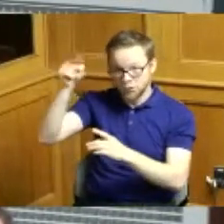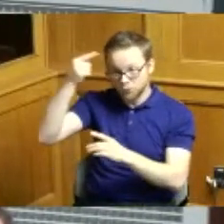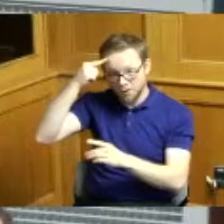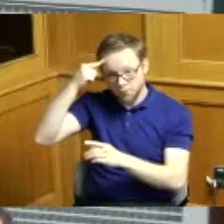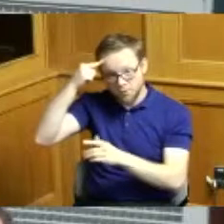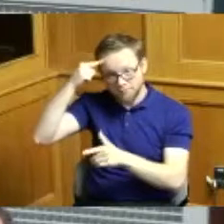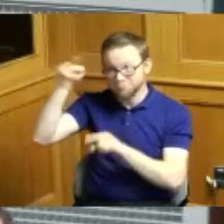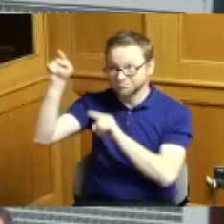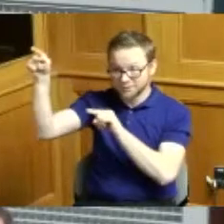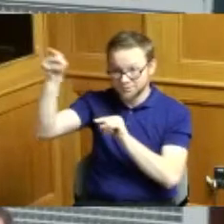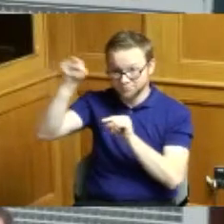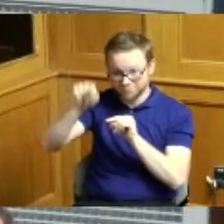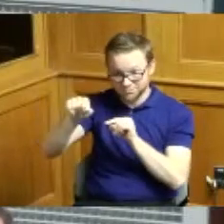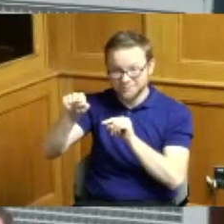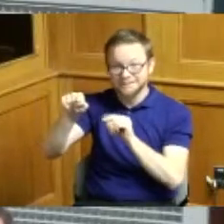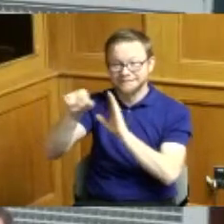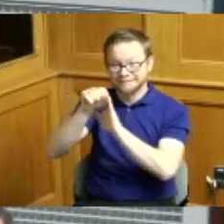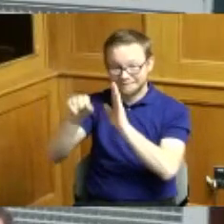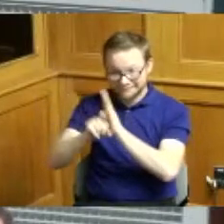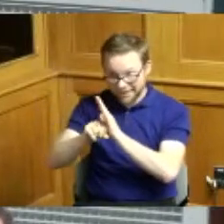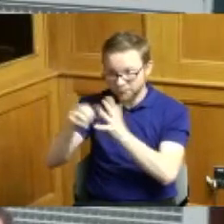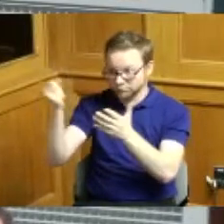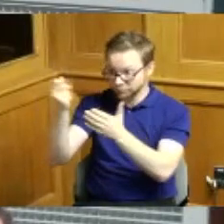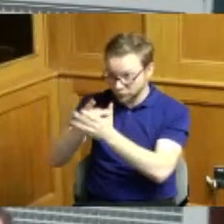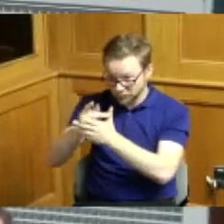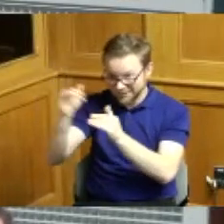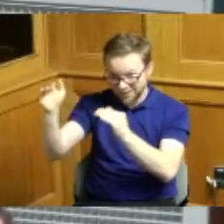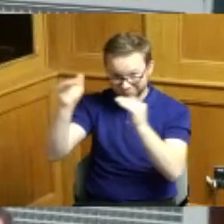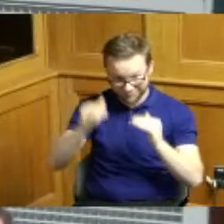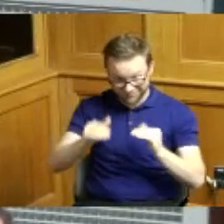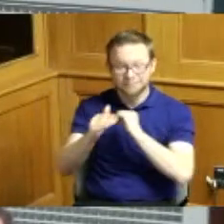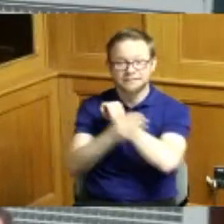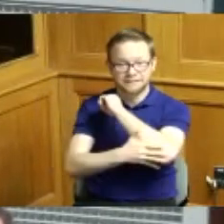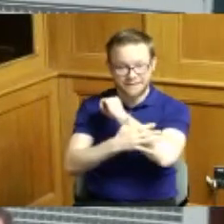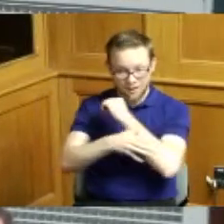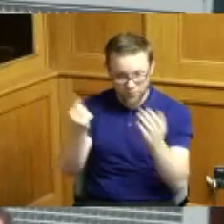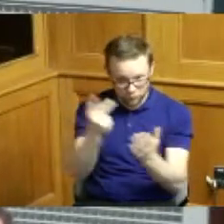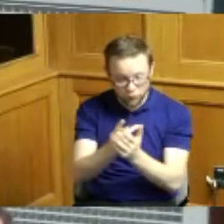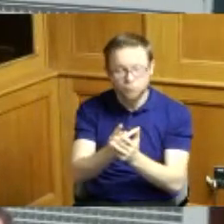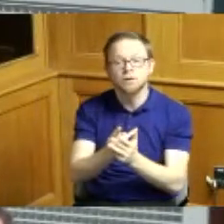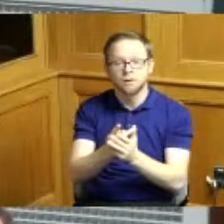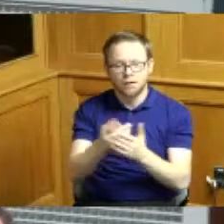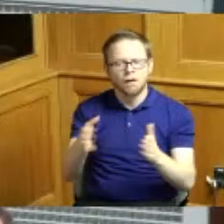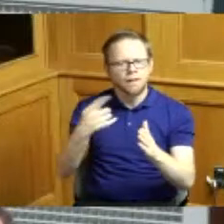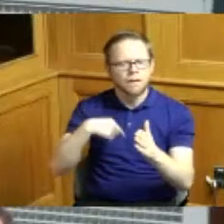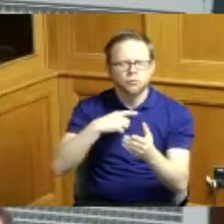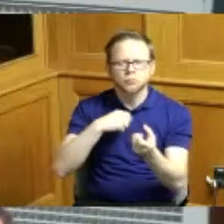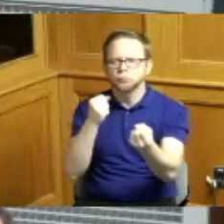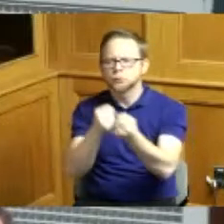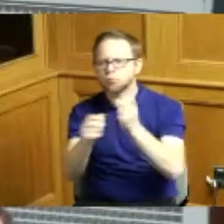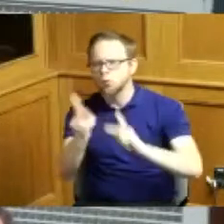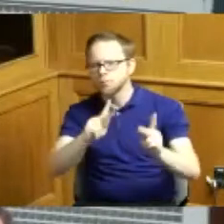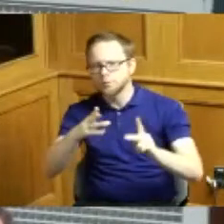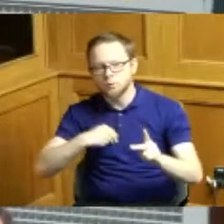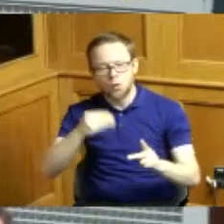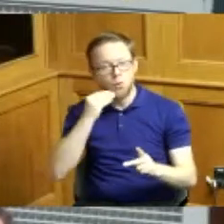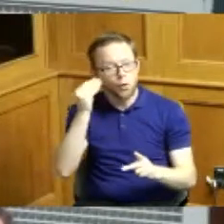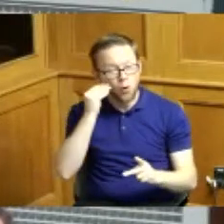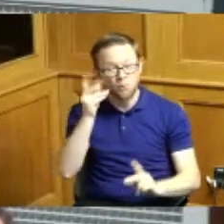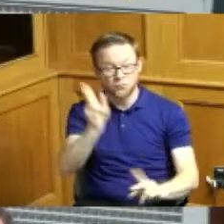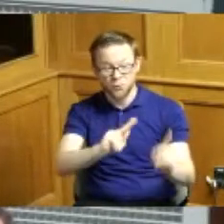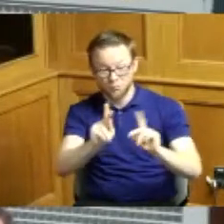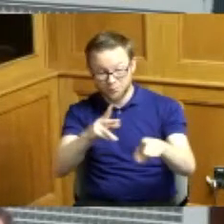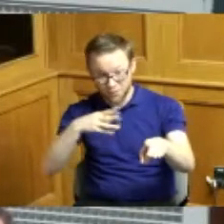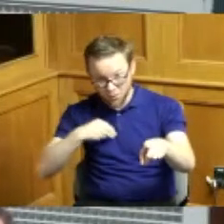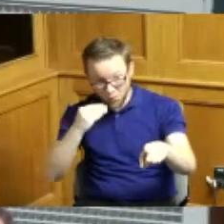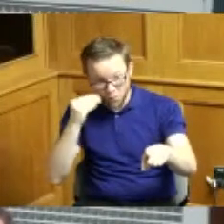and now the county allows us to support ownership by assisting those homeowners that are delinquent